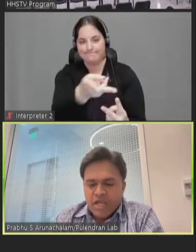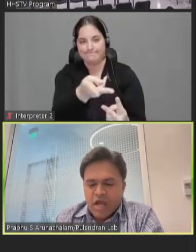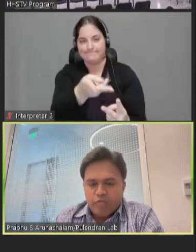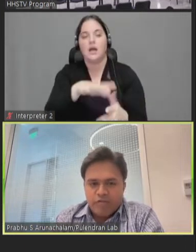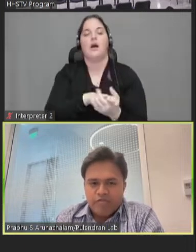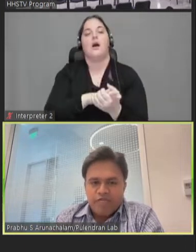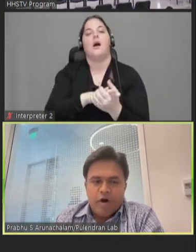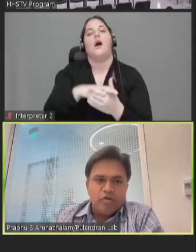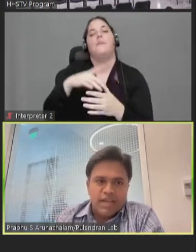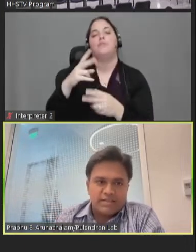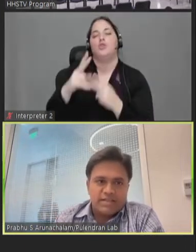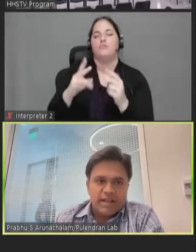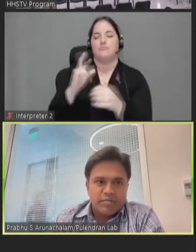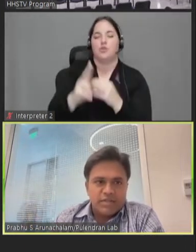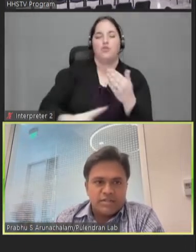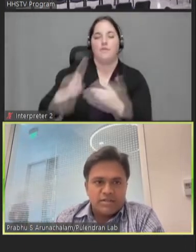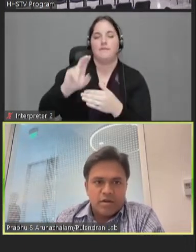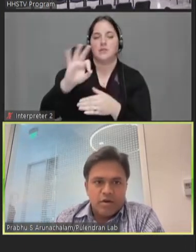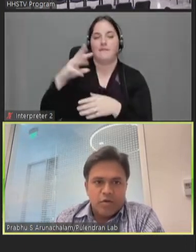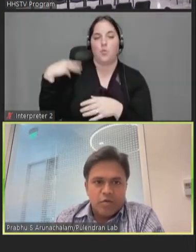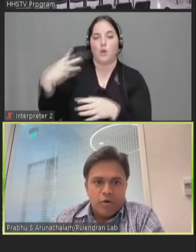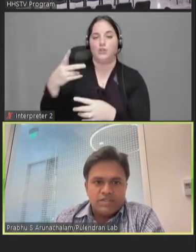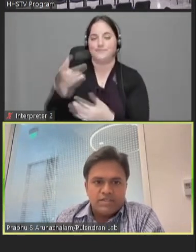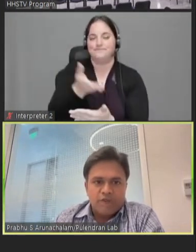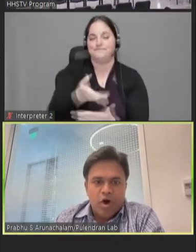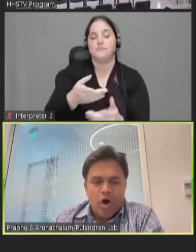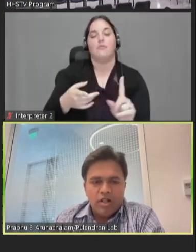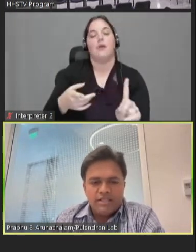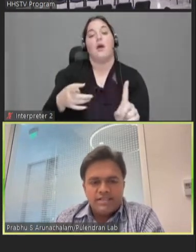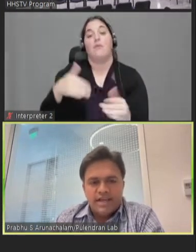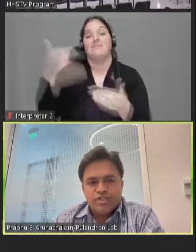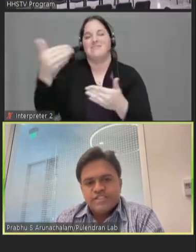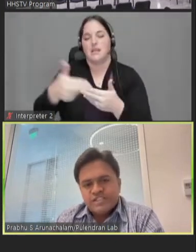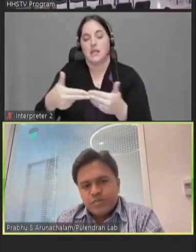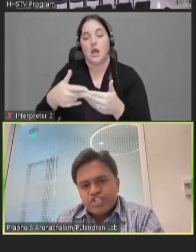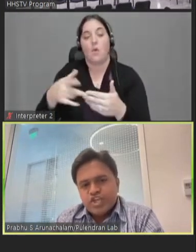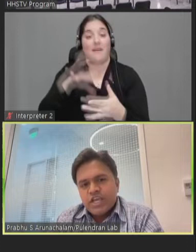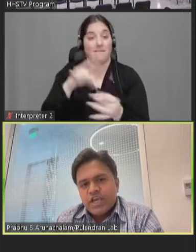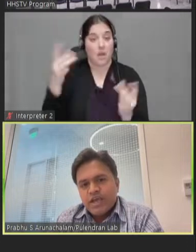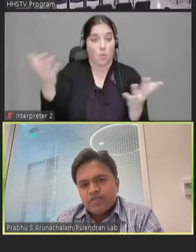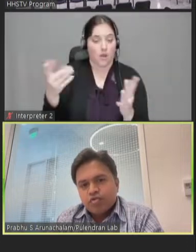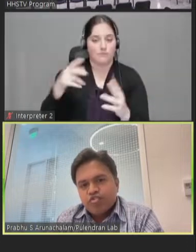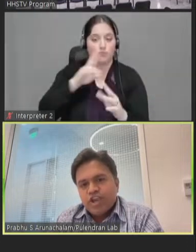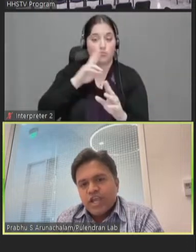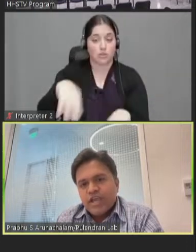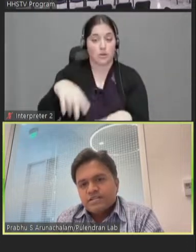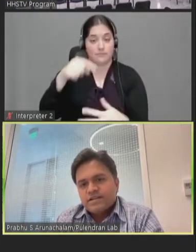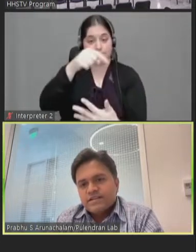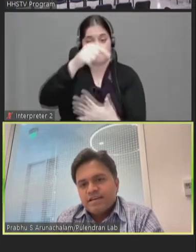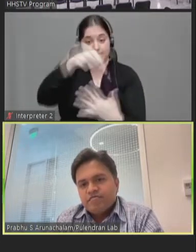And what we found -- next slide, please -- was all these adjuvants, especially. ASO3, AS37,